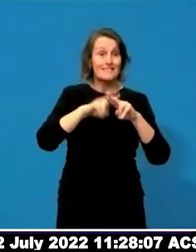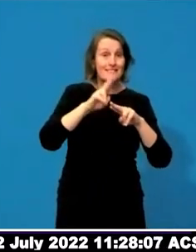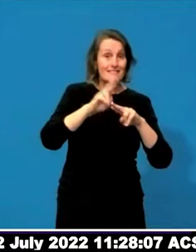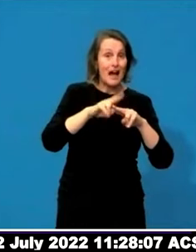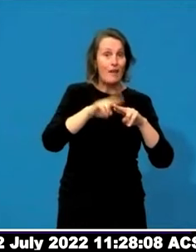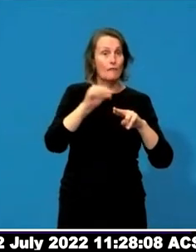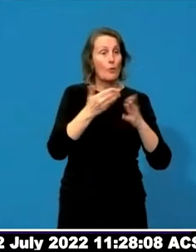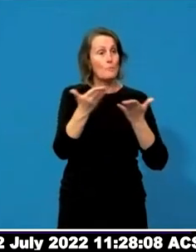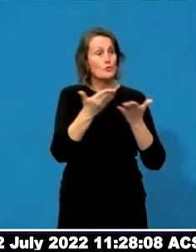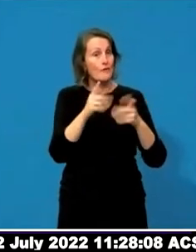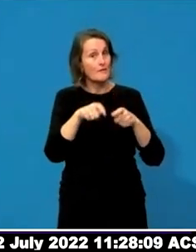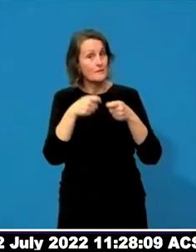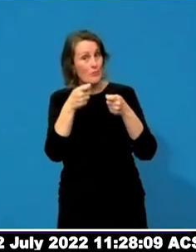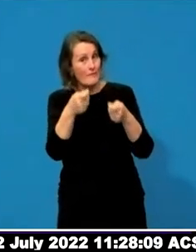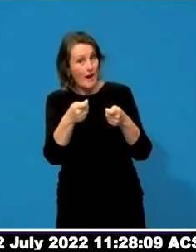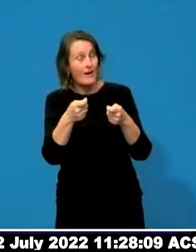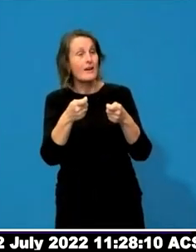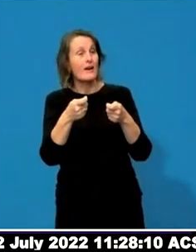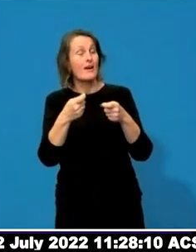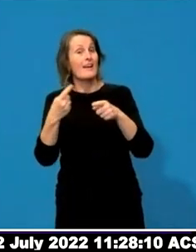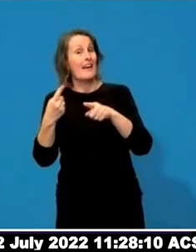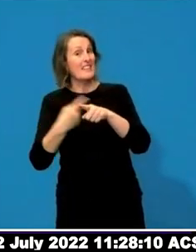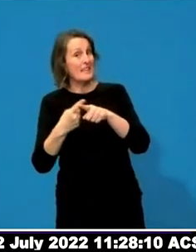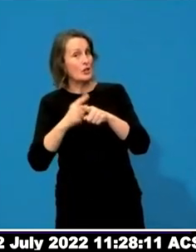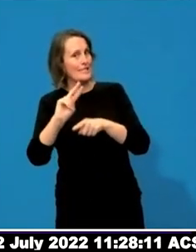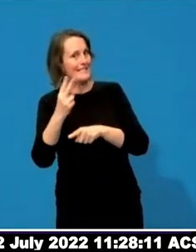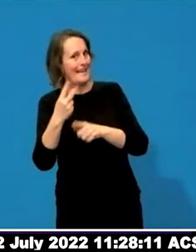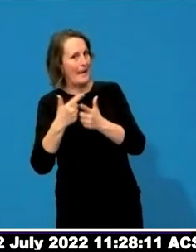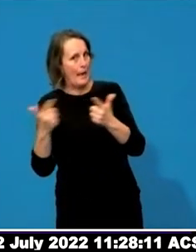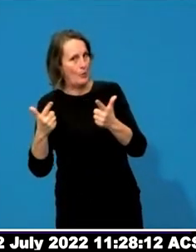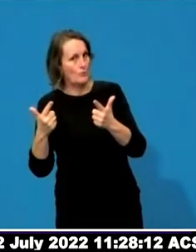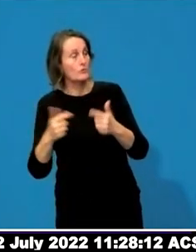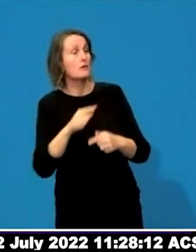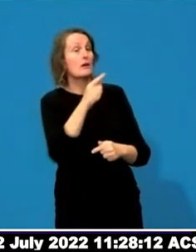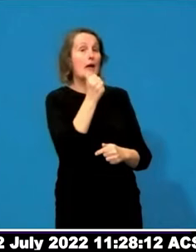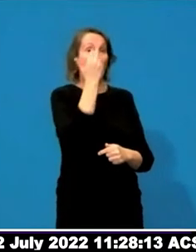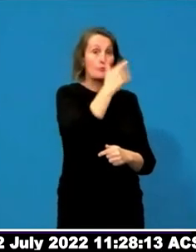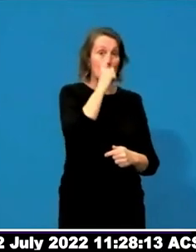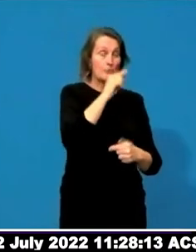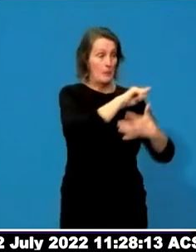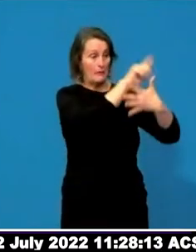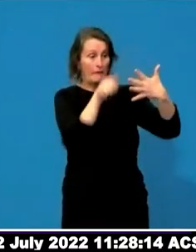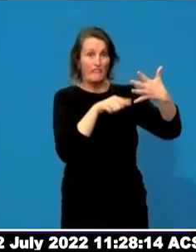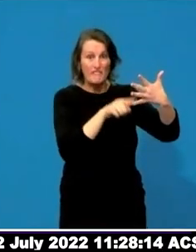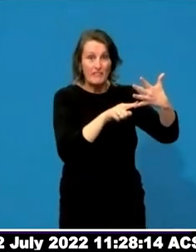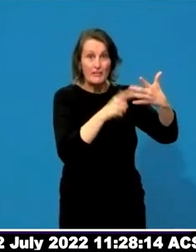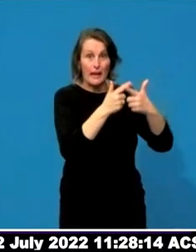work with First Nations people who also do not speak English." Paragraph 25: "The principle of choice and control